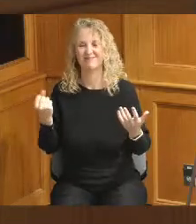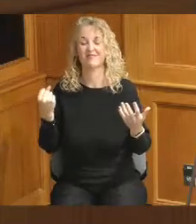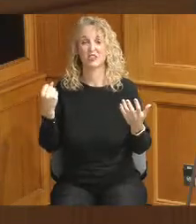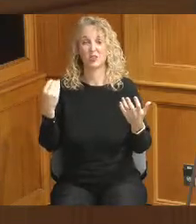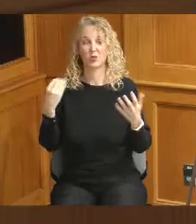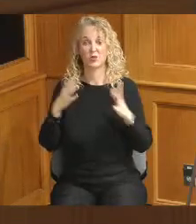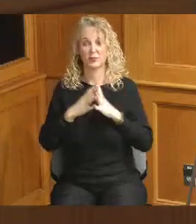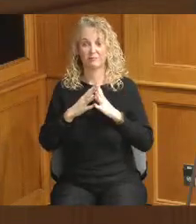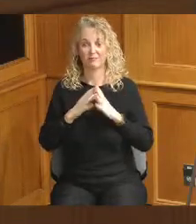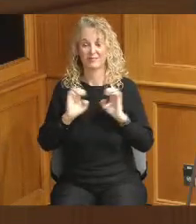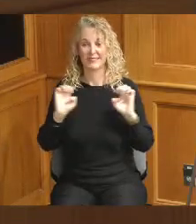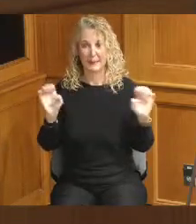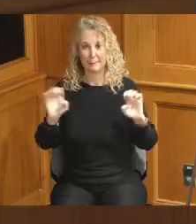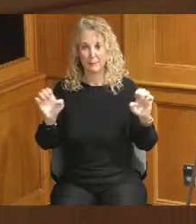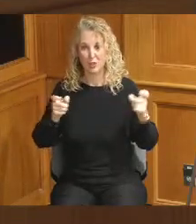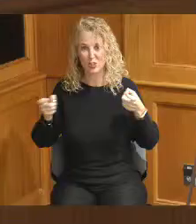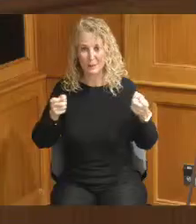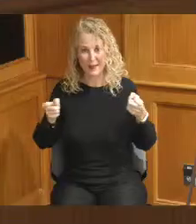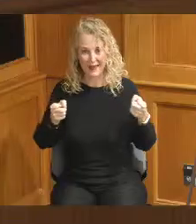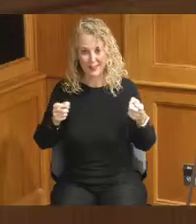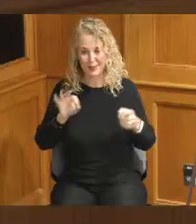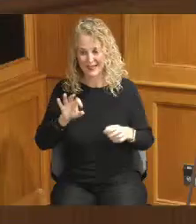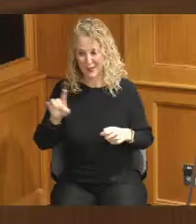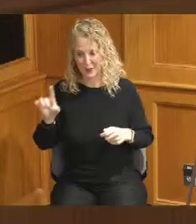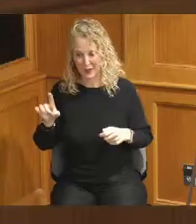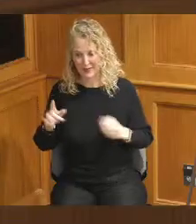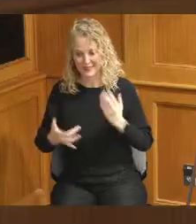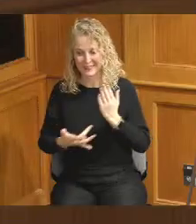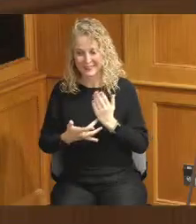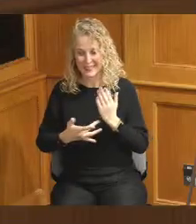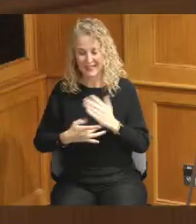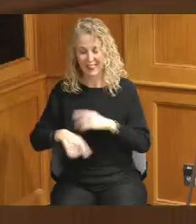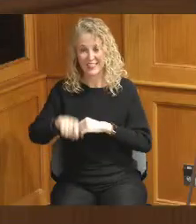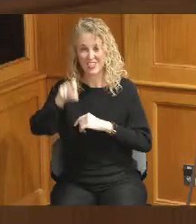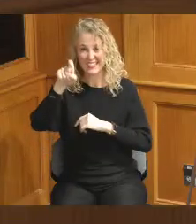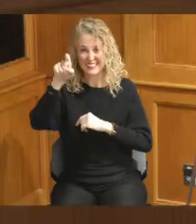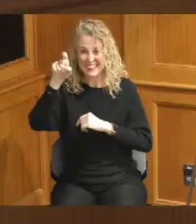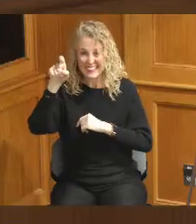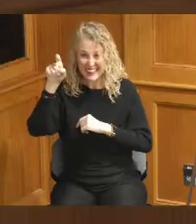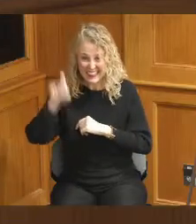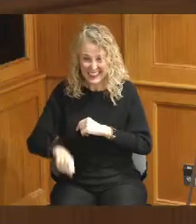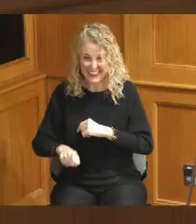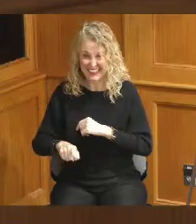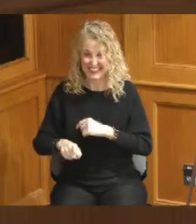you know Emergency Management 911 I mean the one thing you do rely on is technology and so